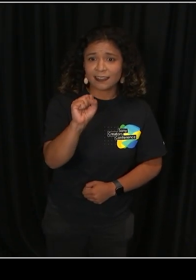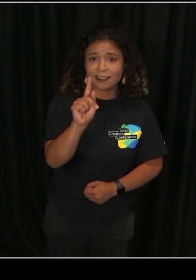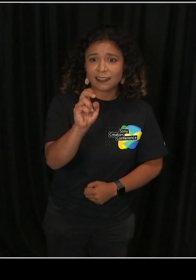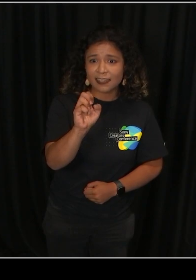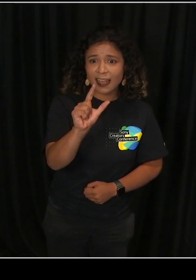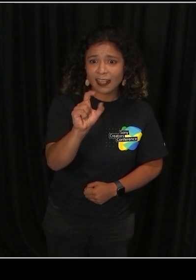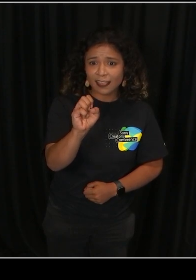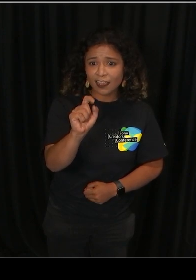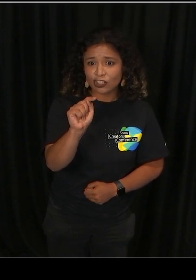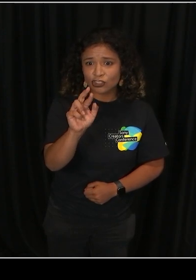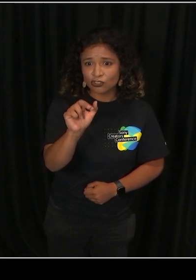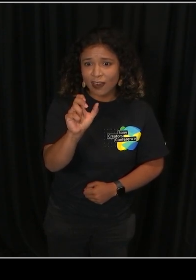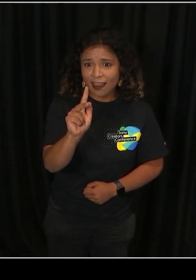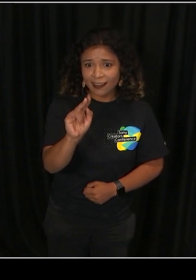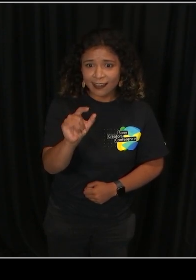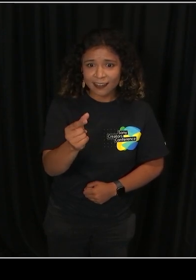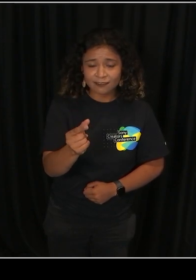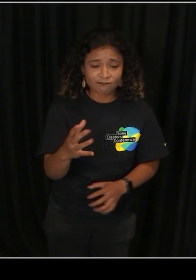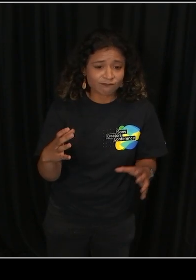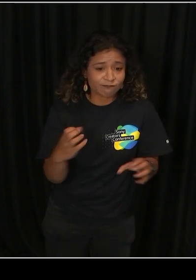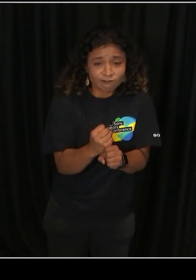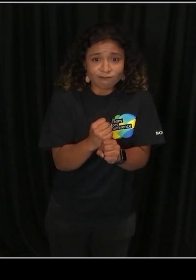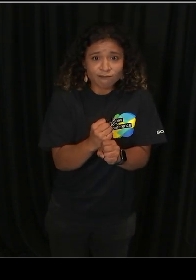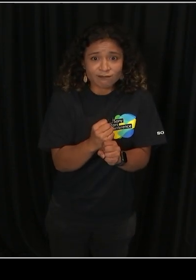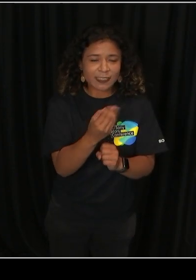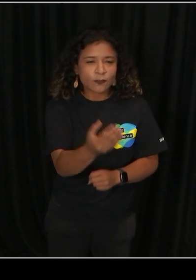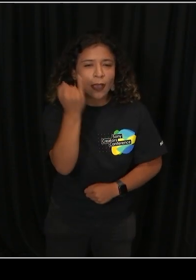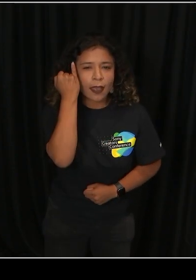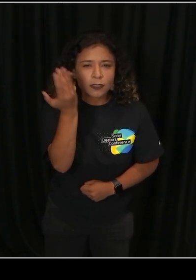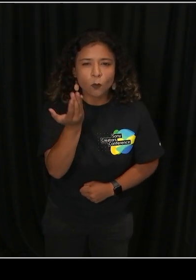but that gives you a gives you an idea of the kind of data that we're working with.